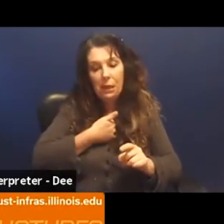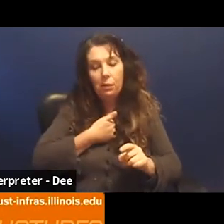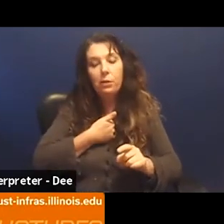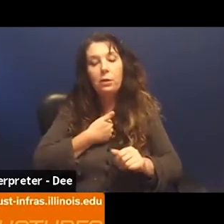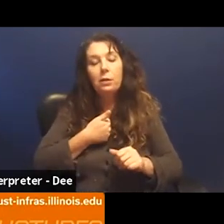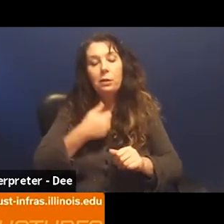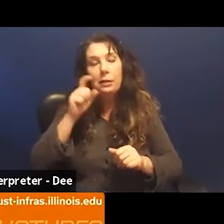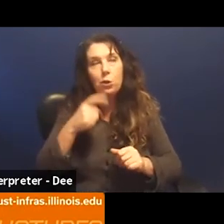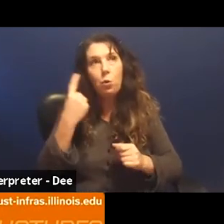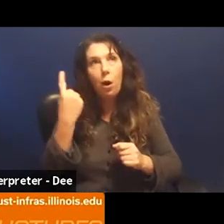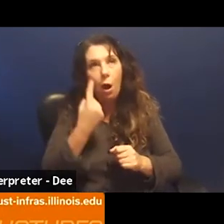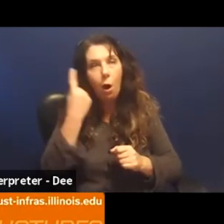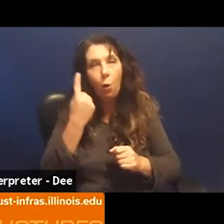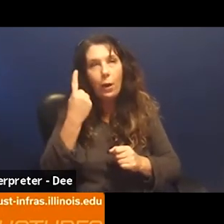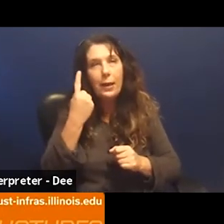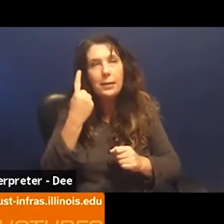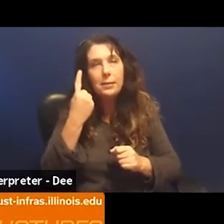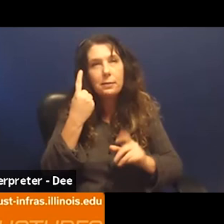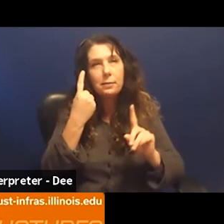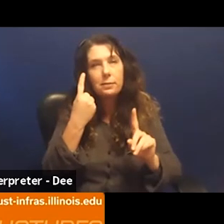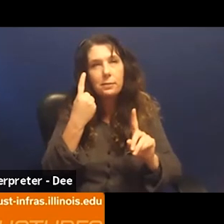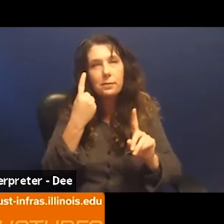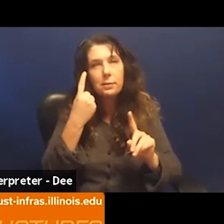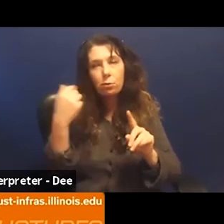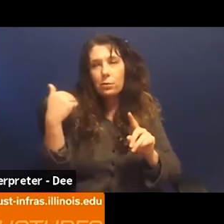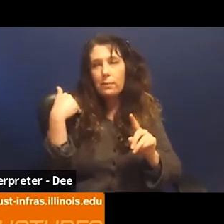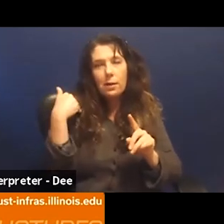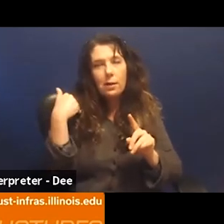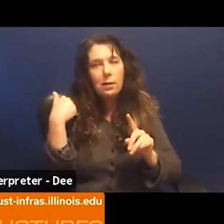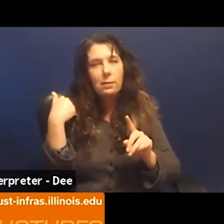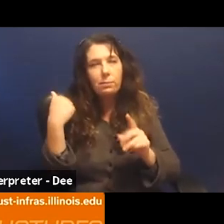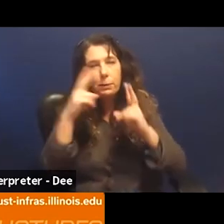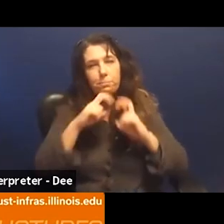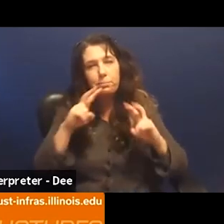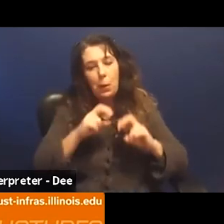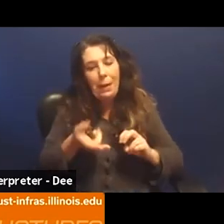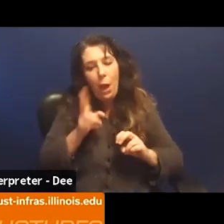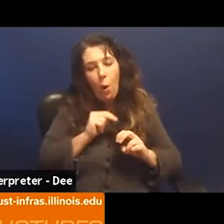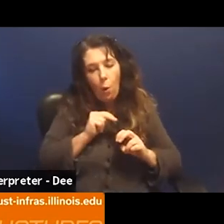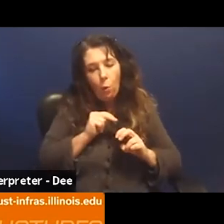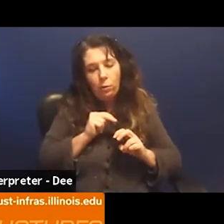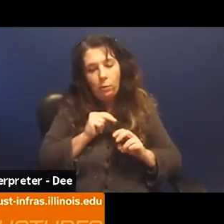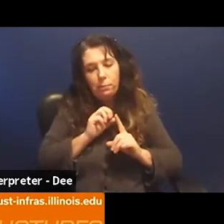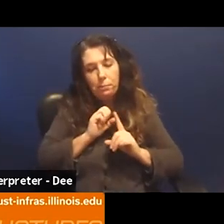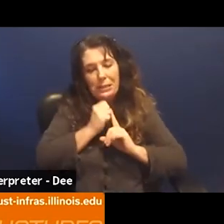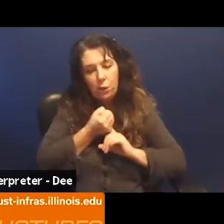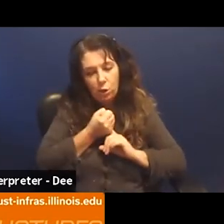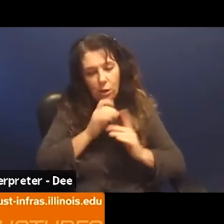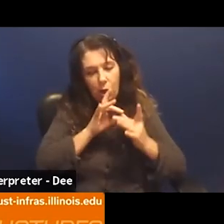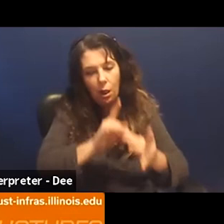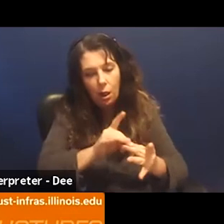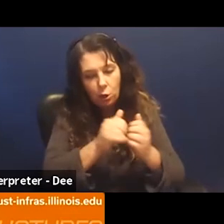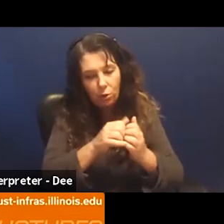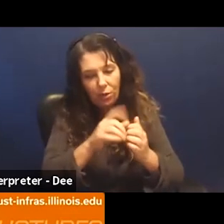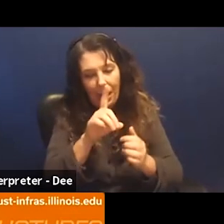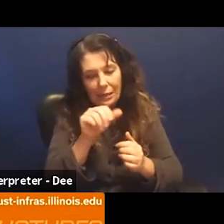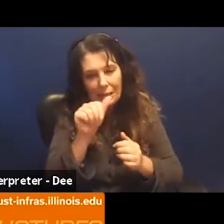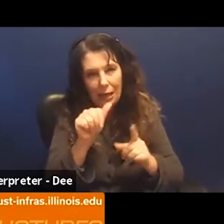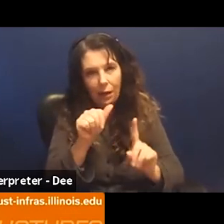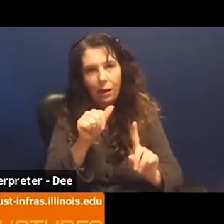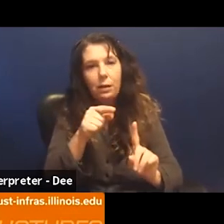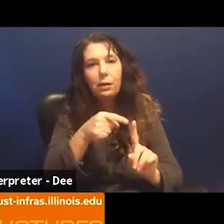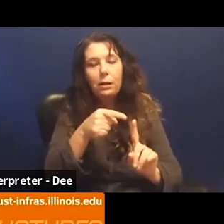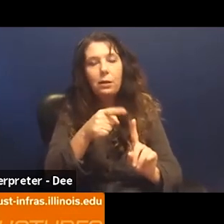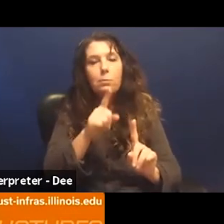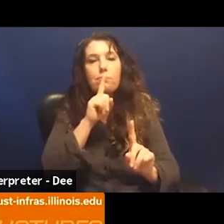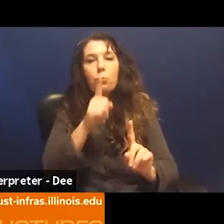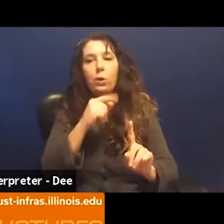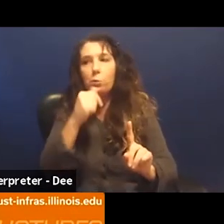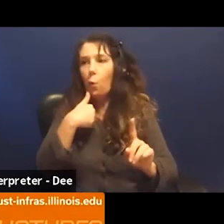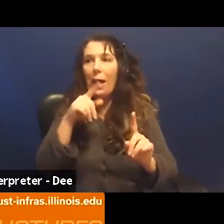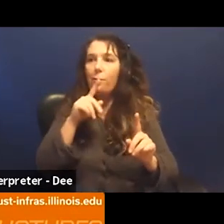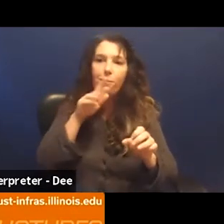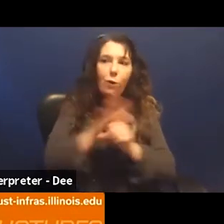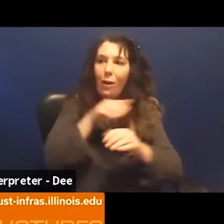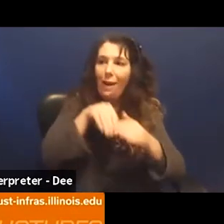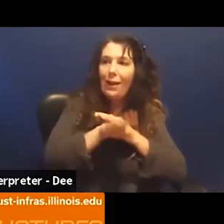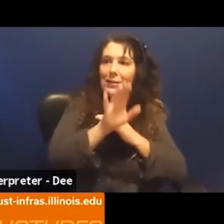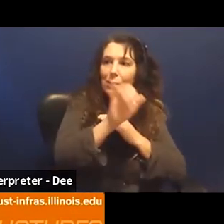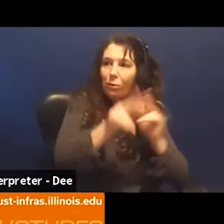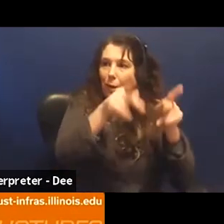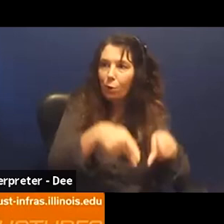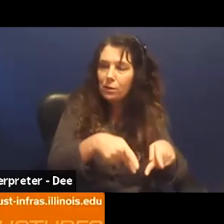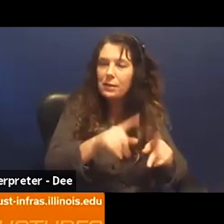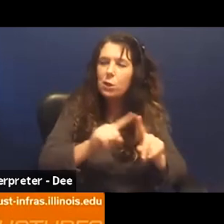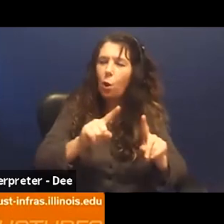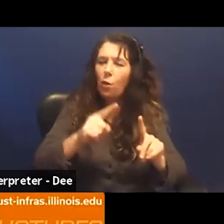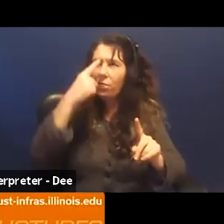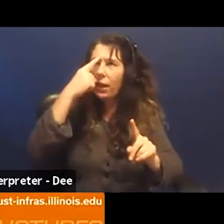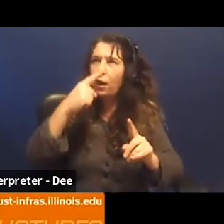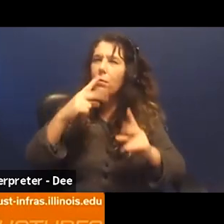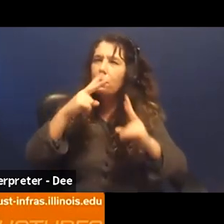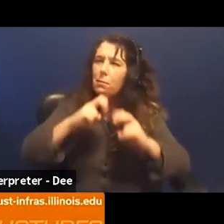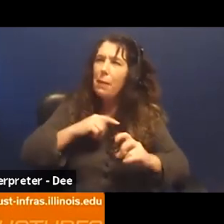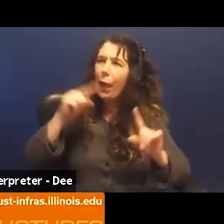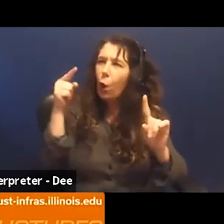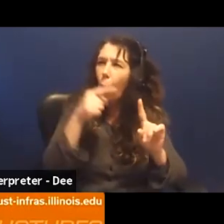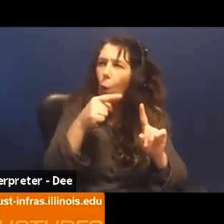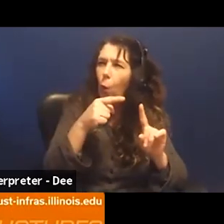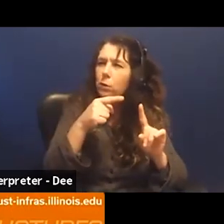attend to your own position with respect to the data, which in turn documents sort of like rich human lives that you do not have access to, and asking yourself like what are my goals, what am I after is my work in concert or, you know, an ally ship with